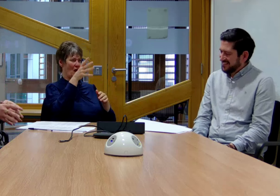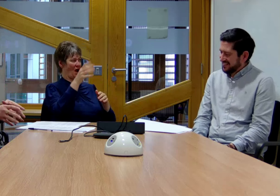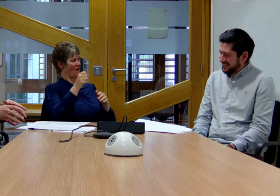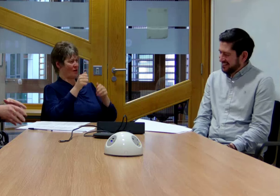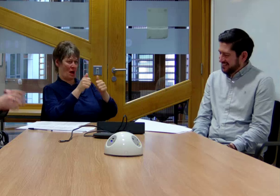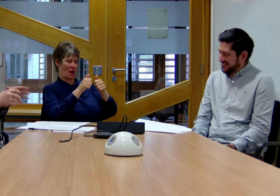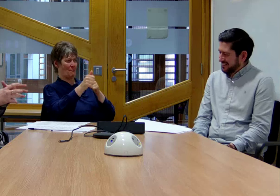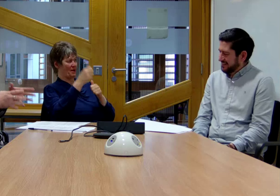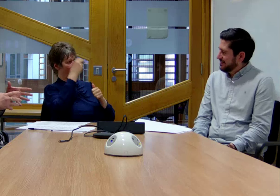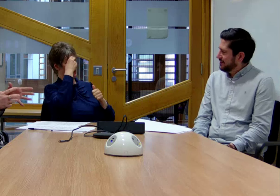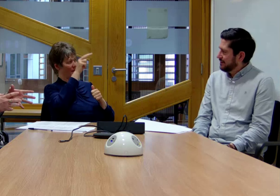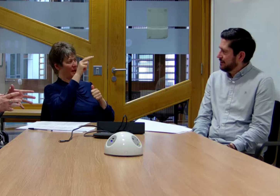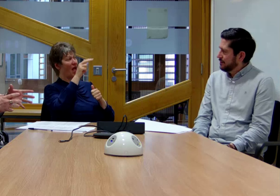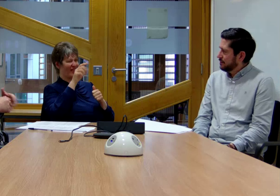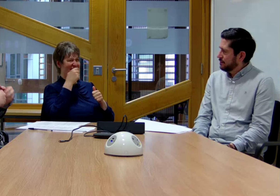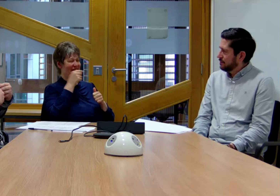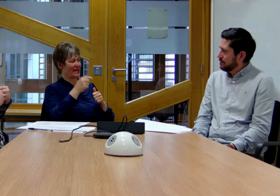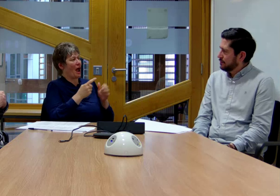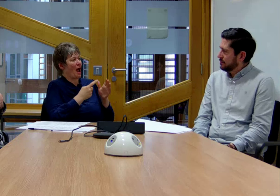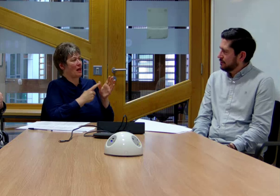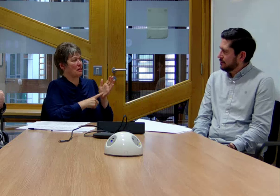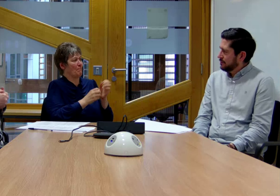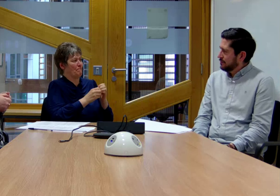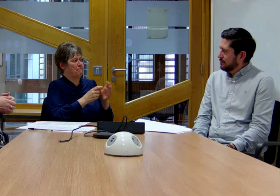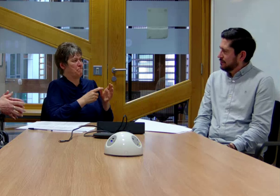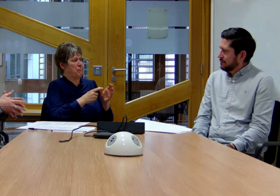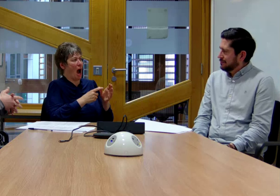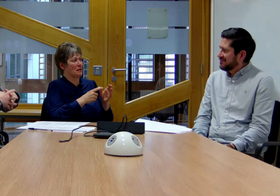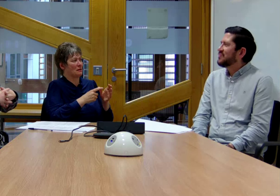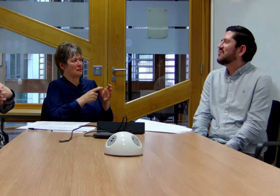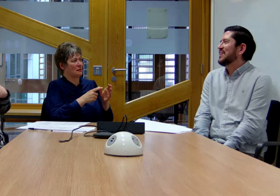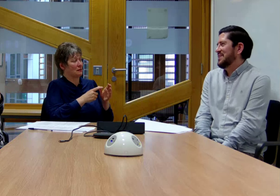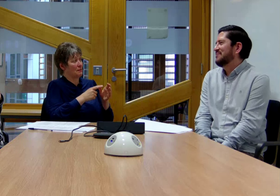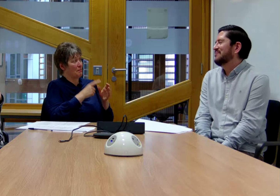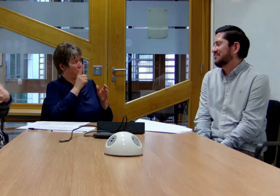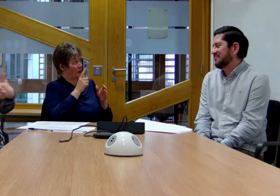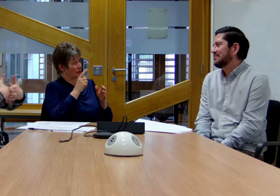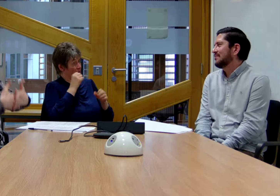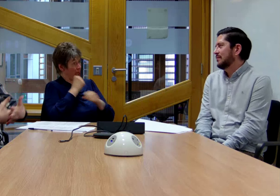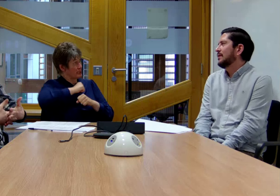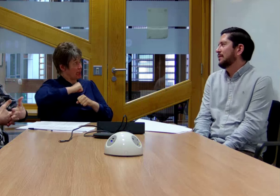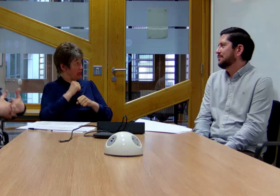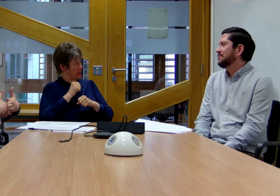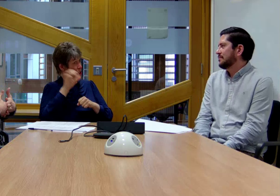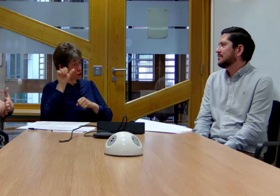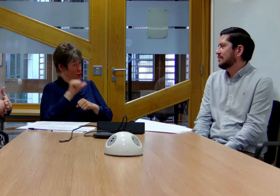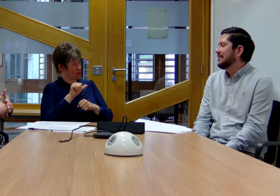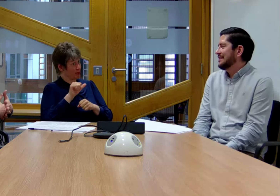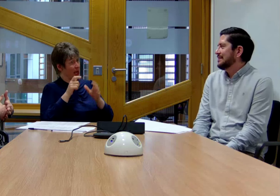but you might have a company Alba something and they pronounce it alba whereas in Gaelic